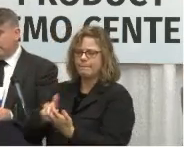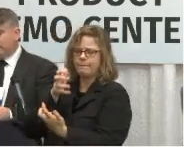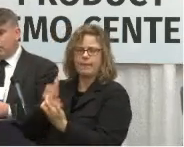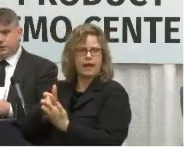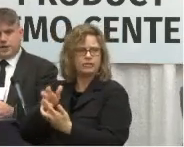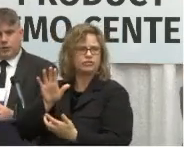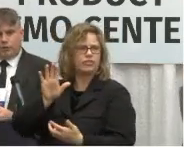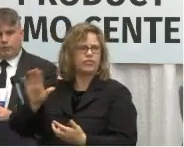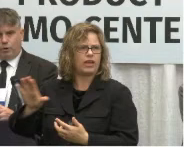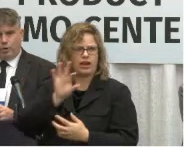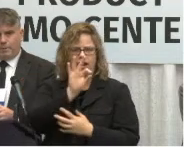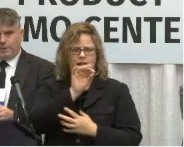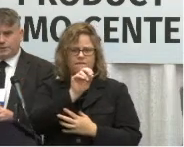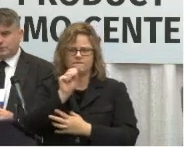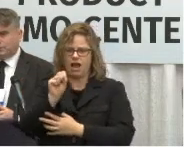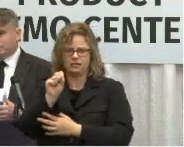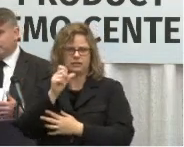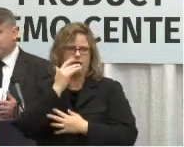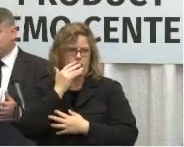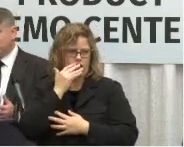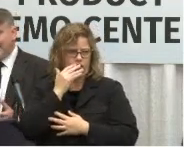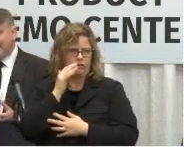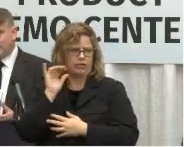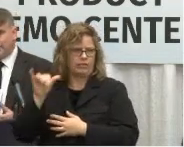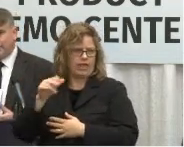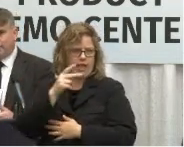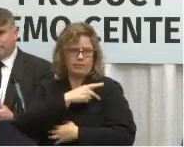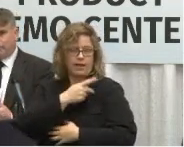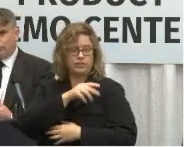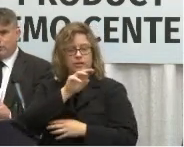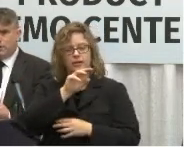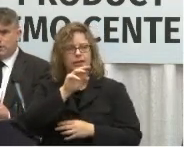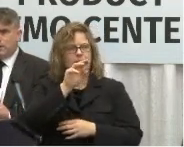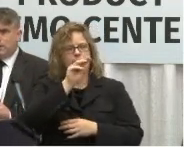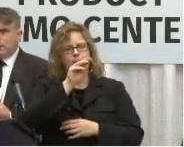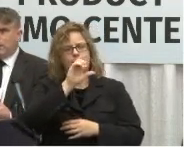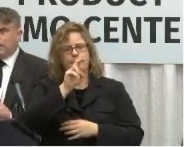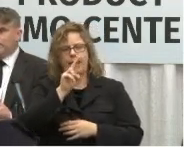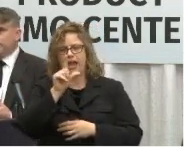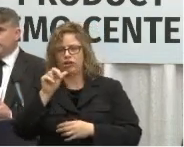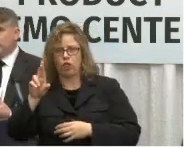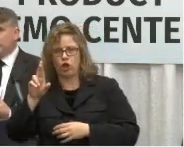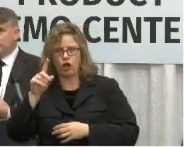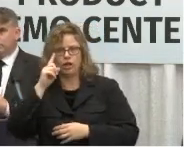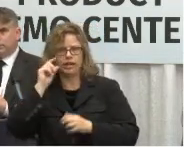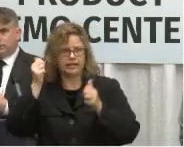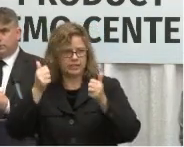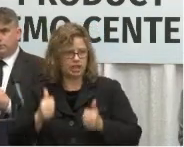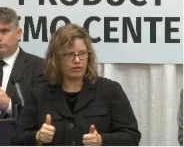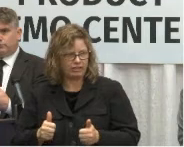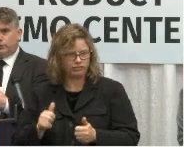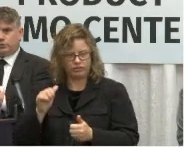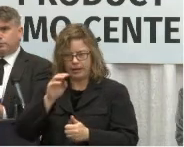false color for a patient. Patients with macular might prefer the false clarity.